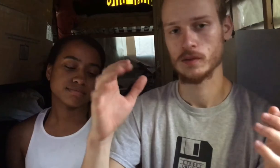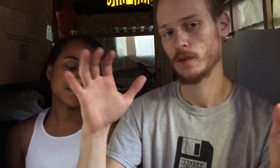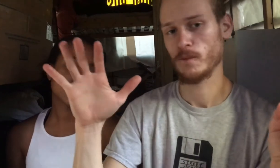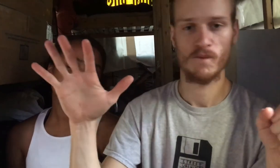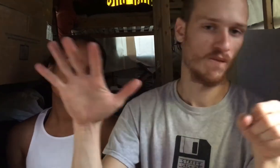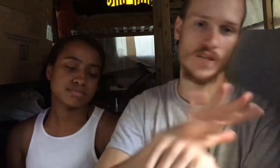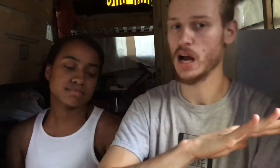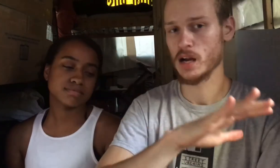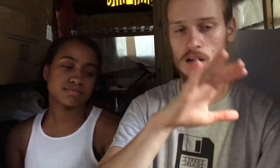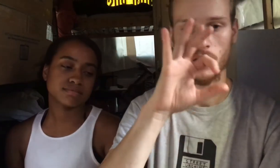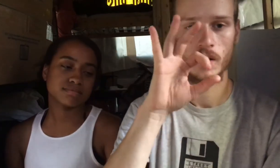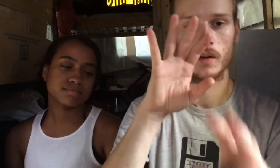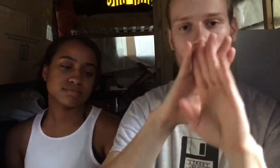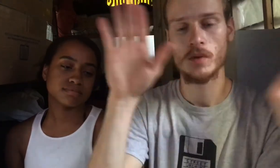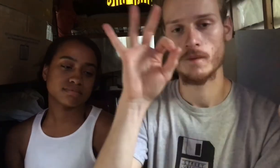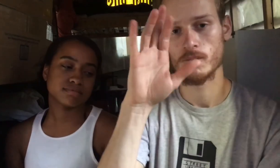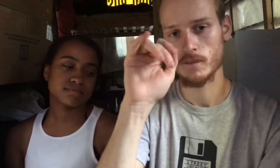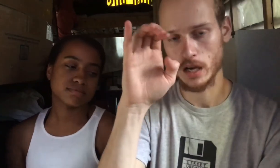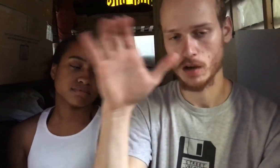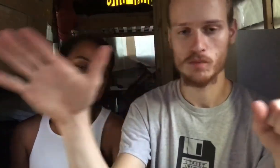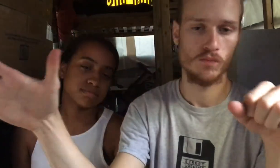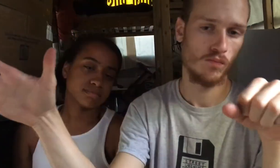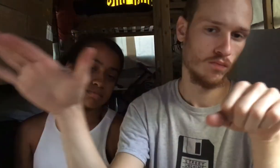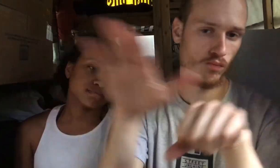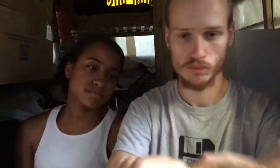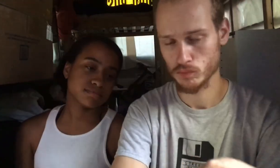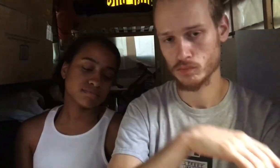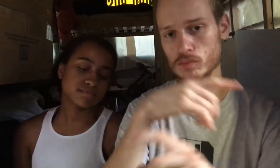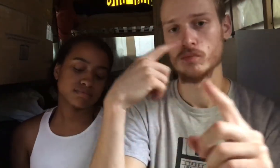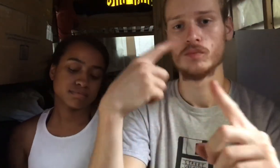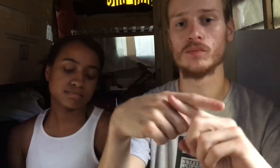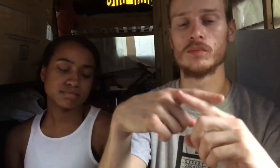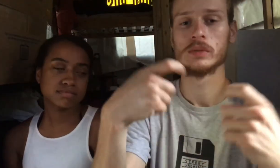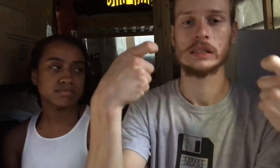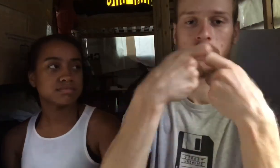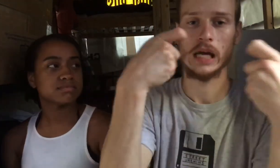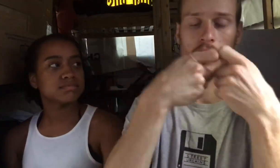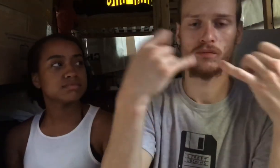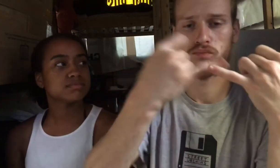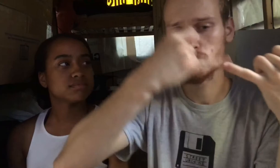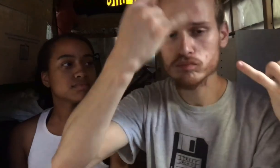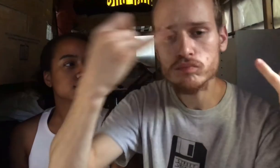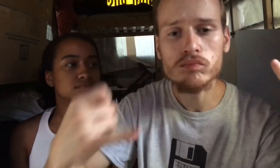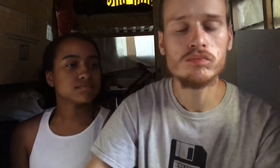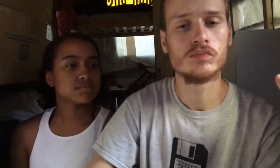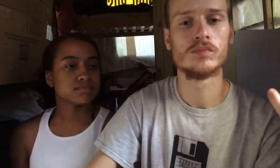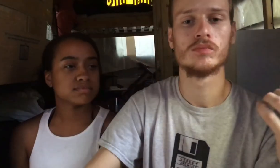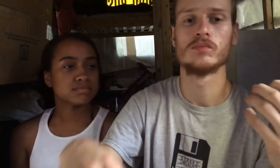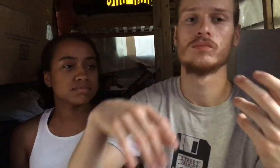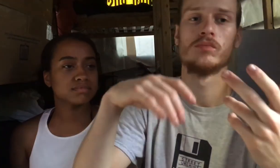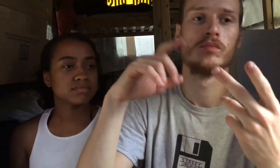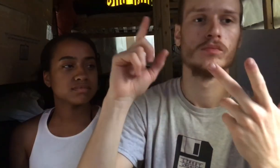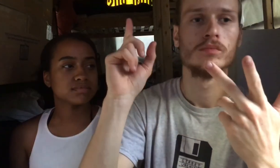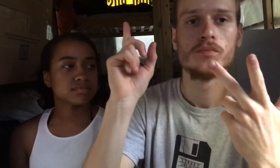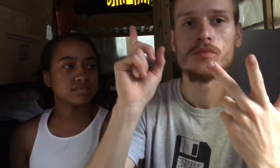full wall frame and full wall cover and plus electric wires